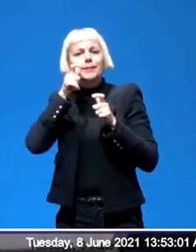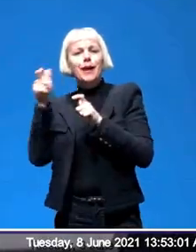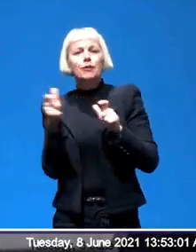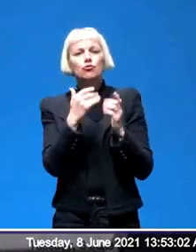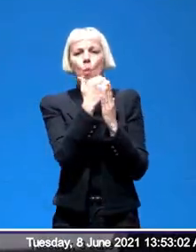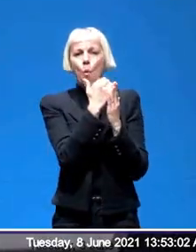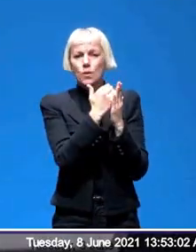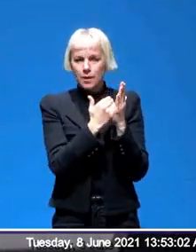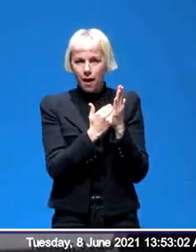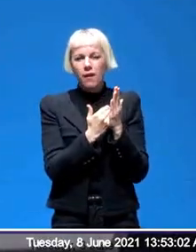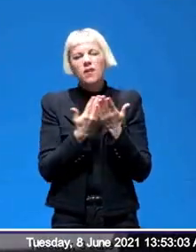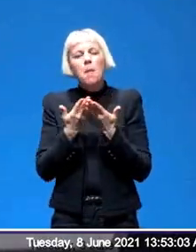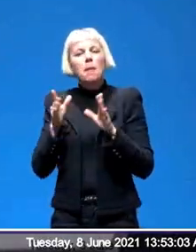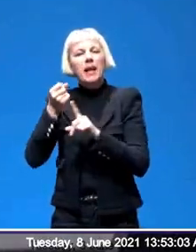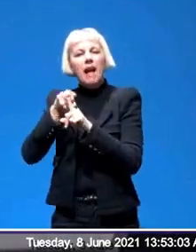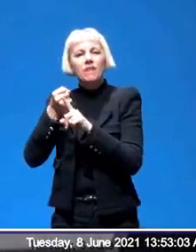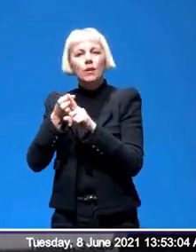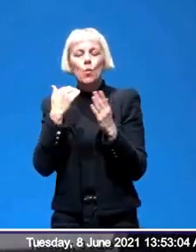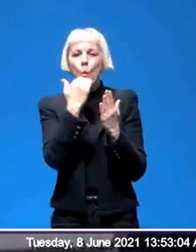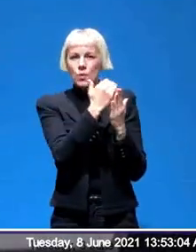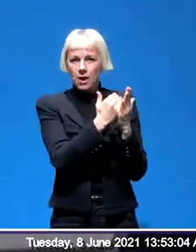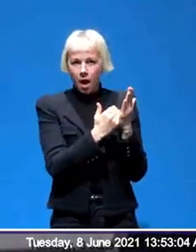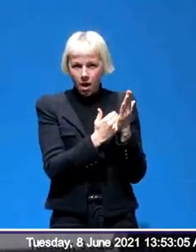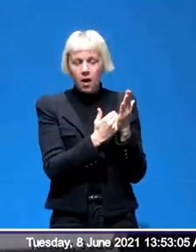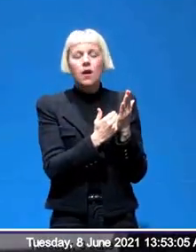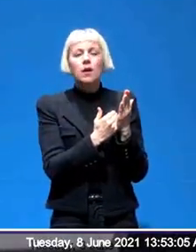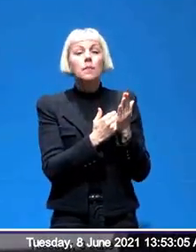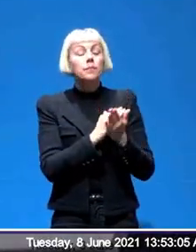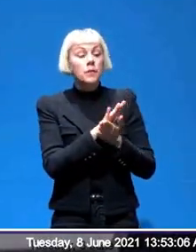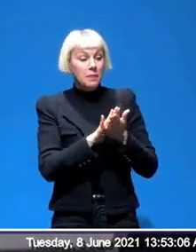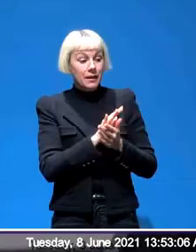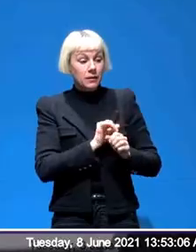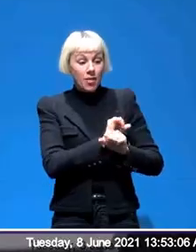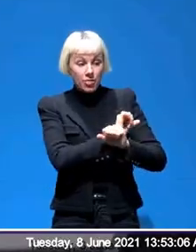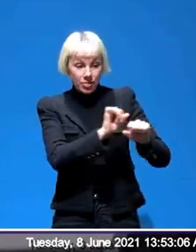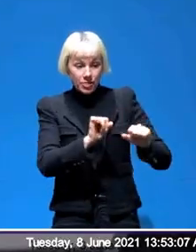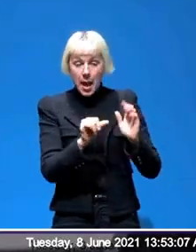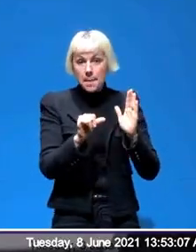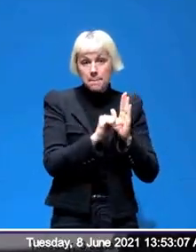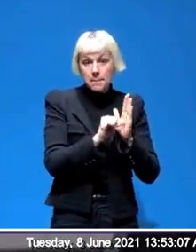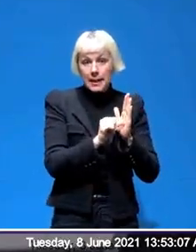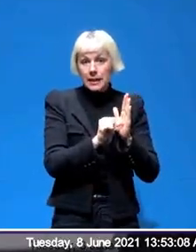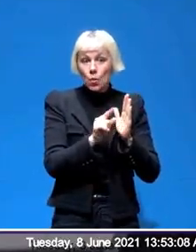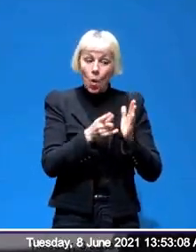the Public Advocate, so their spending would have been delegated to me to